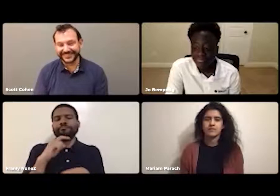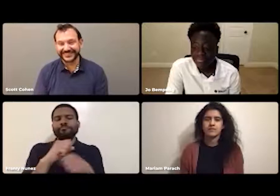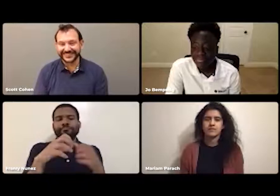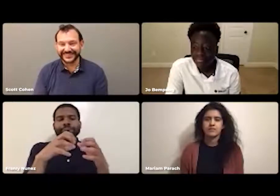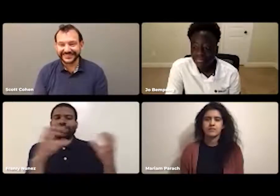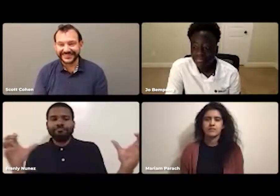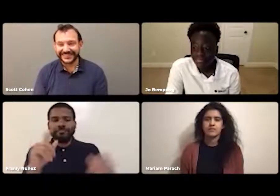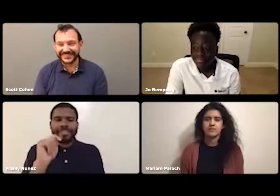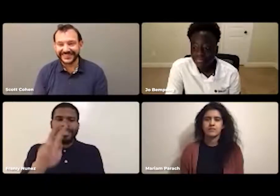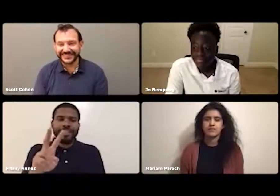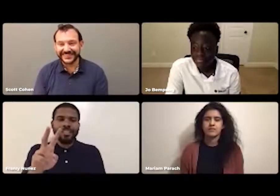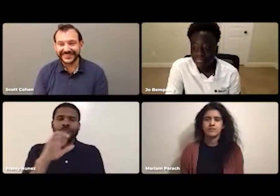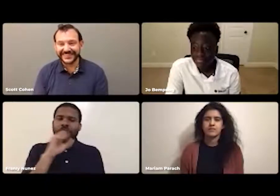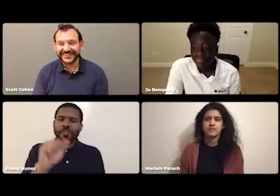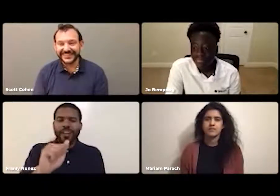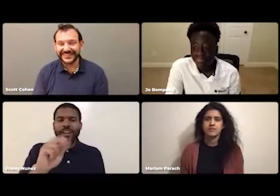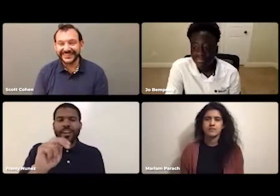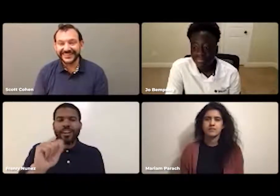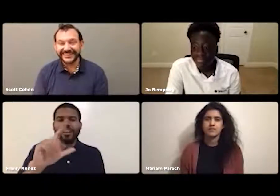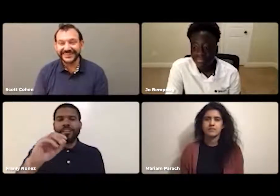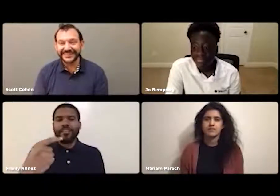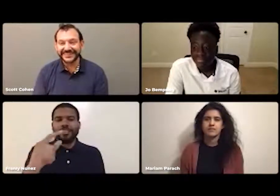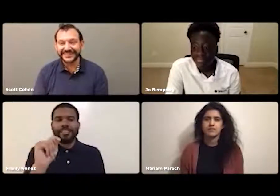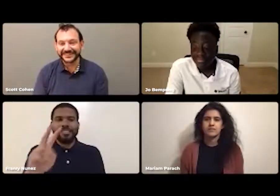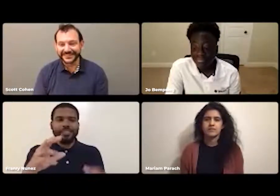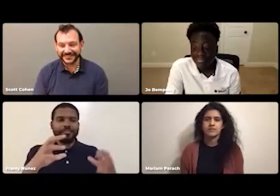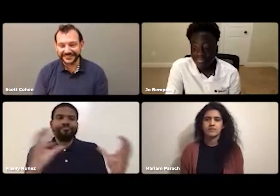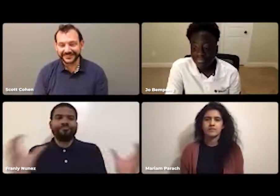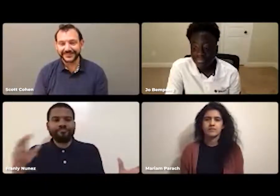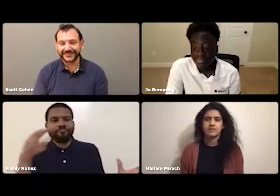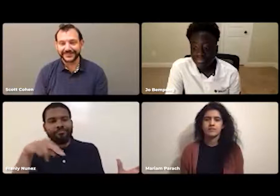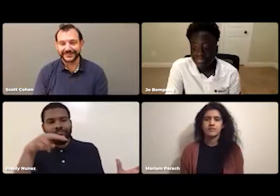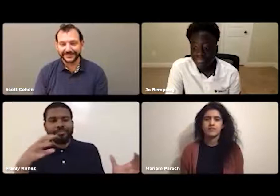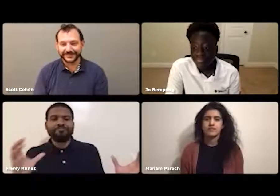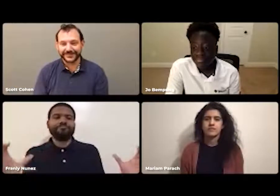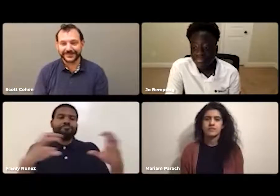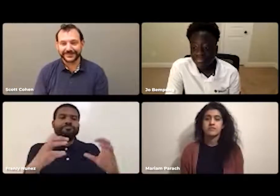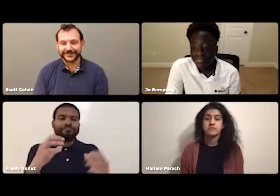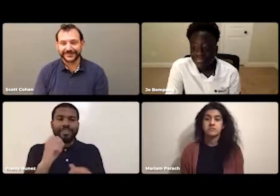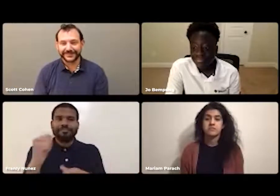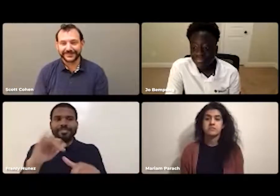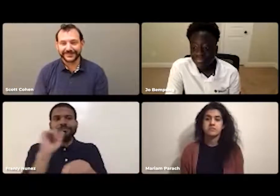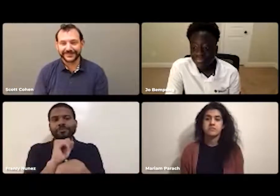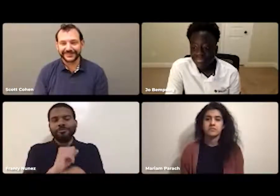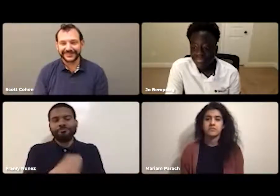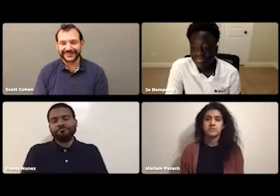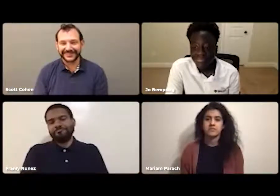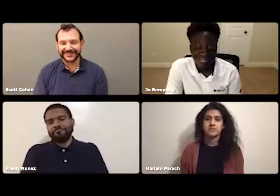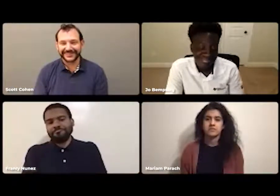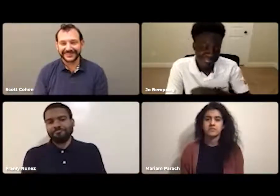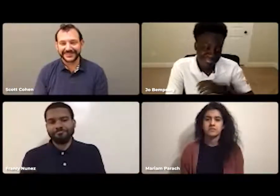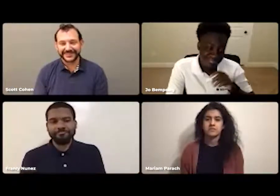One time I took apart an old analog television and then put it all back together.